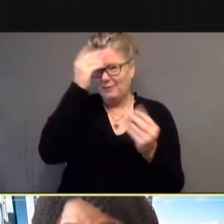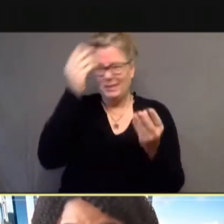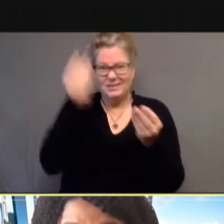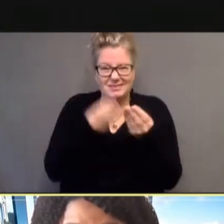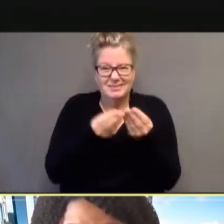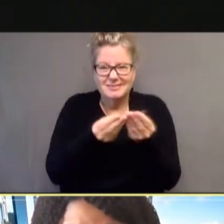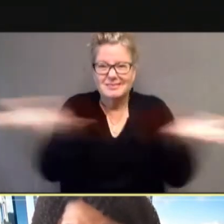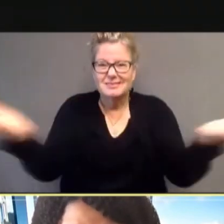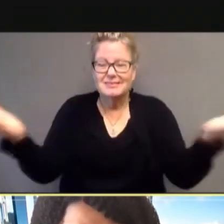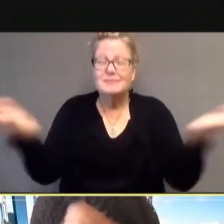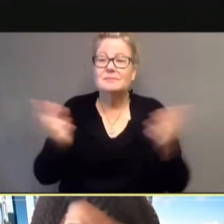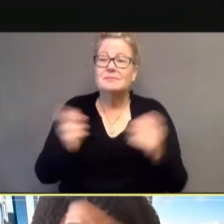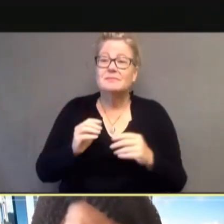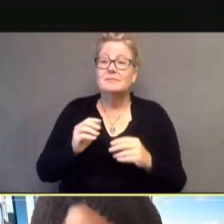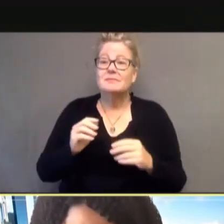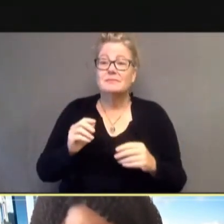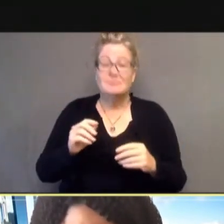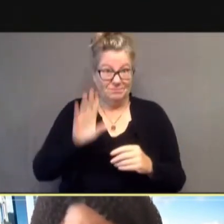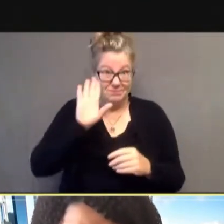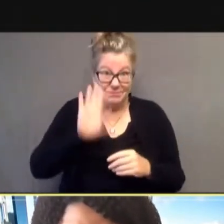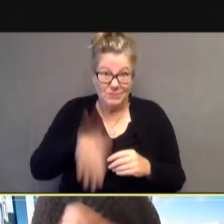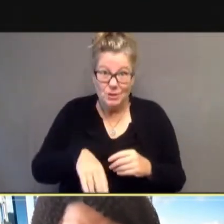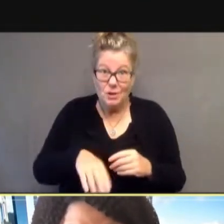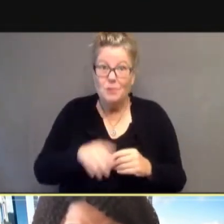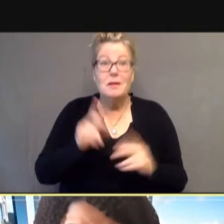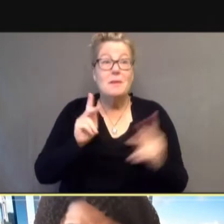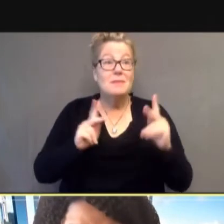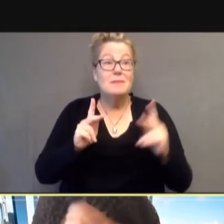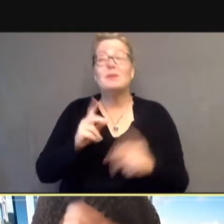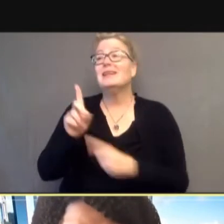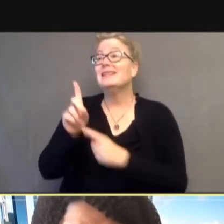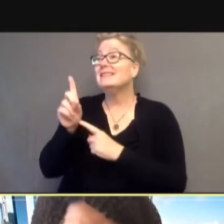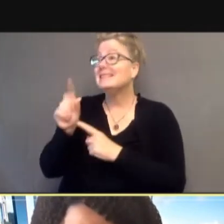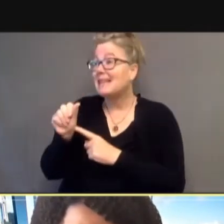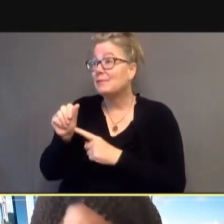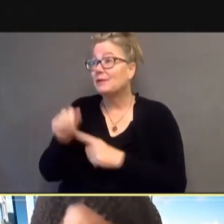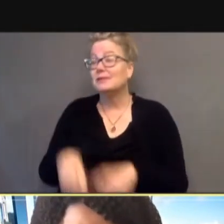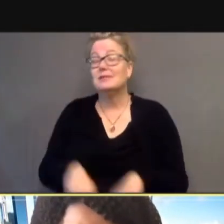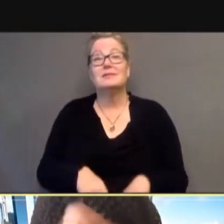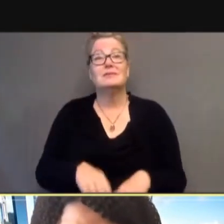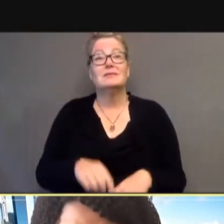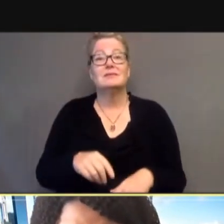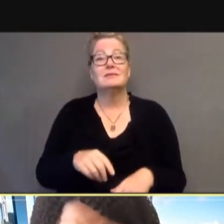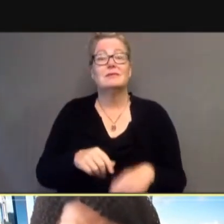you know, quote unquote disabled at any age. Not everyone is diagnosed in early childhood.